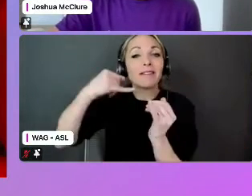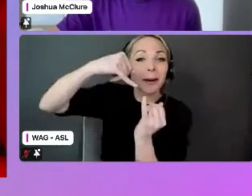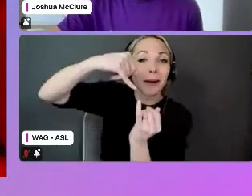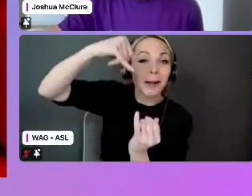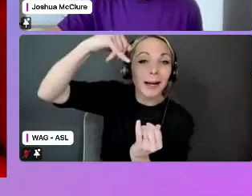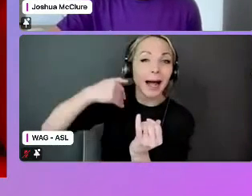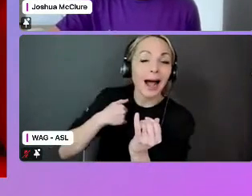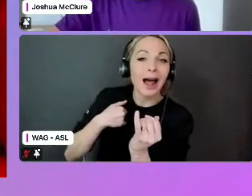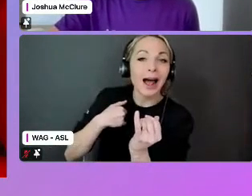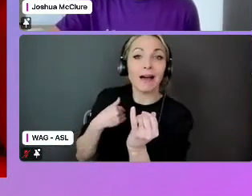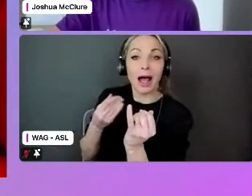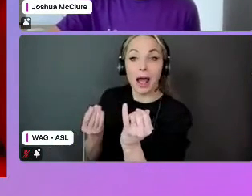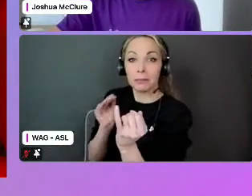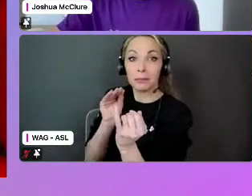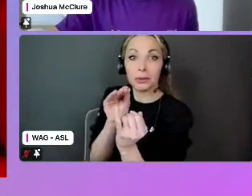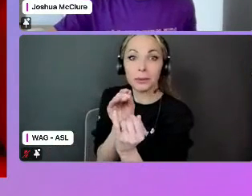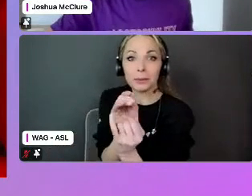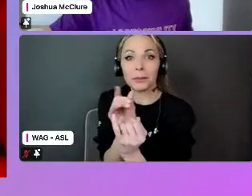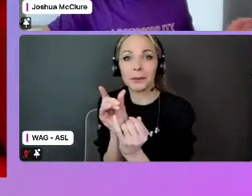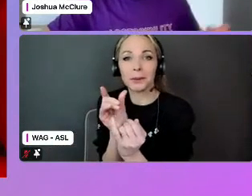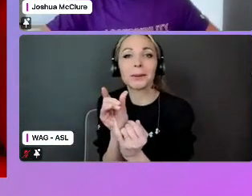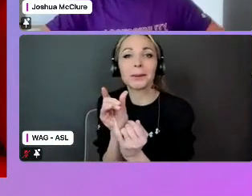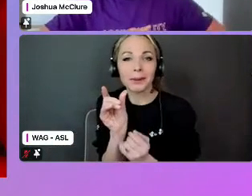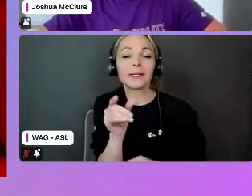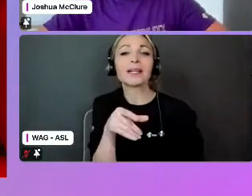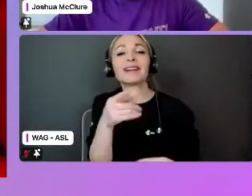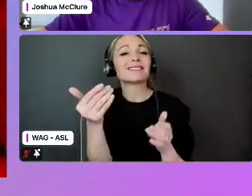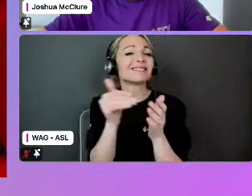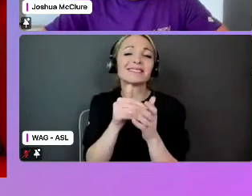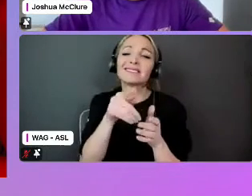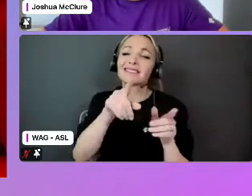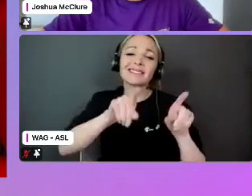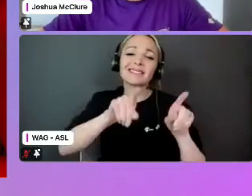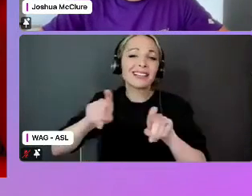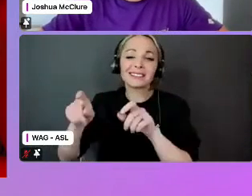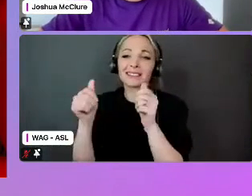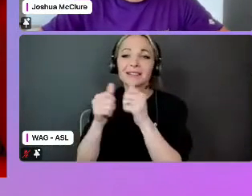something injected into it. So I guess you could could